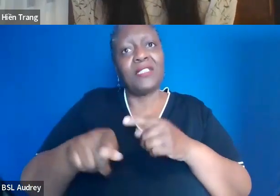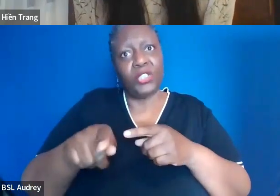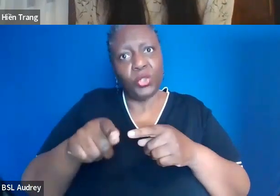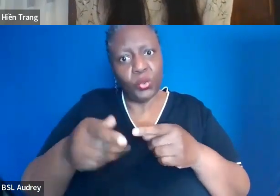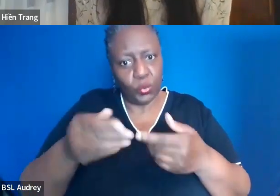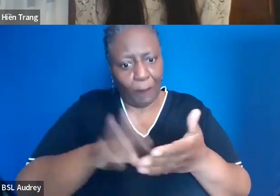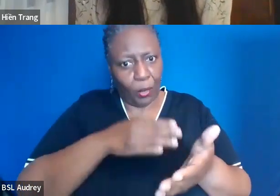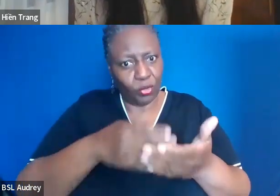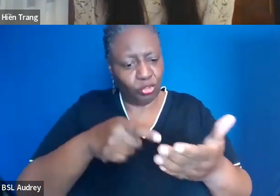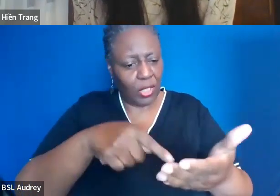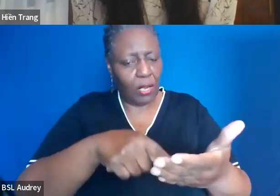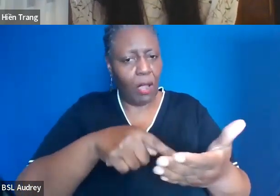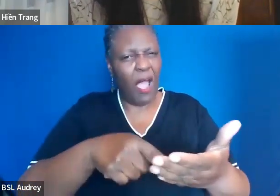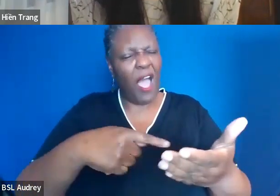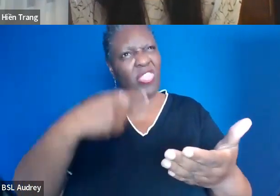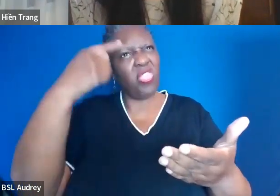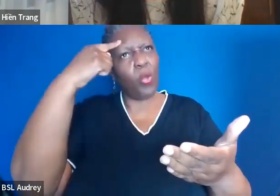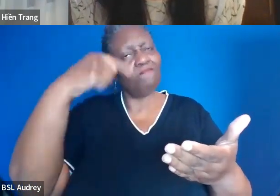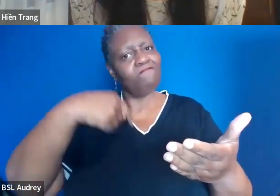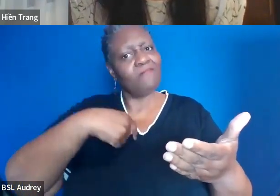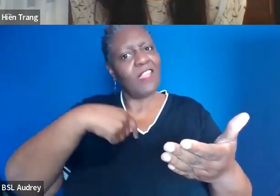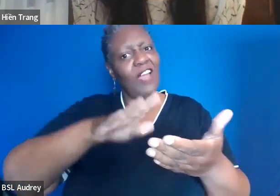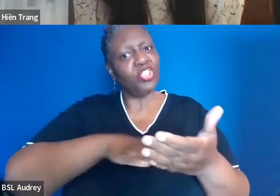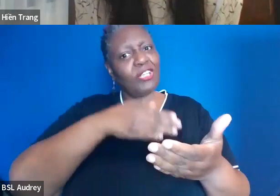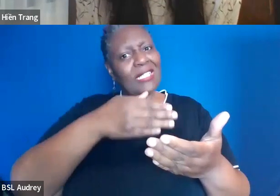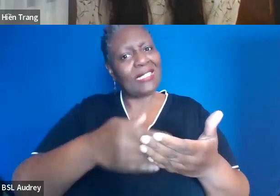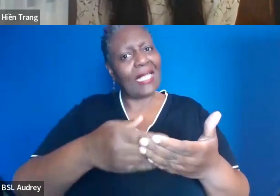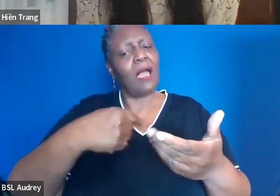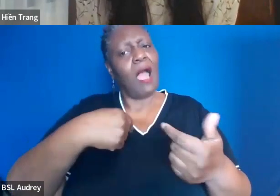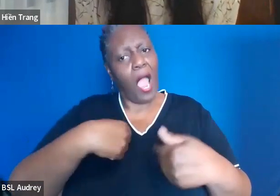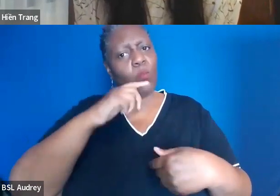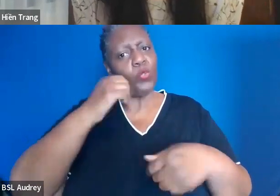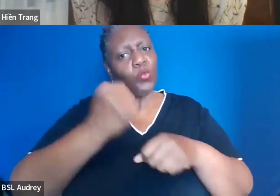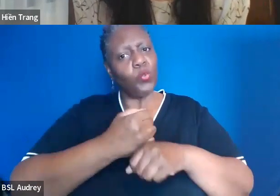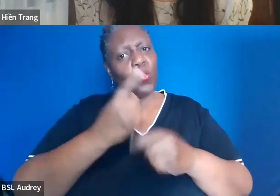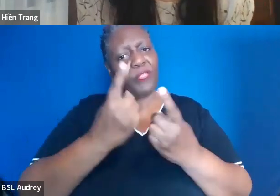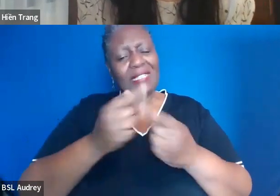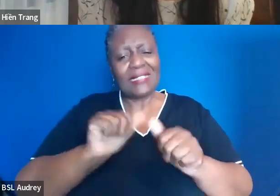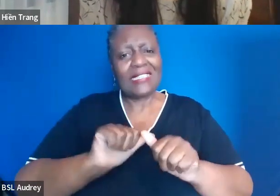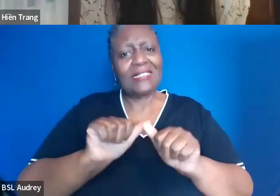that oh if I was translating them I would do things a little bit differently and so I